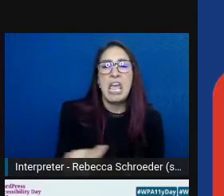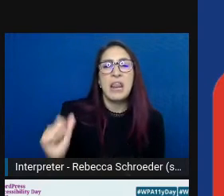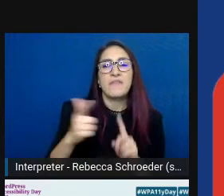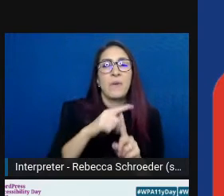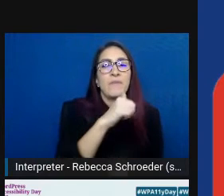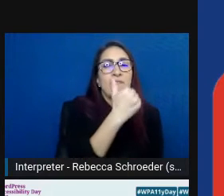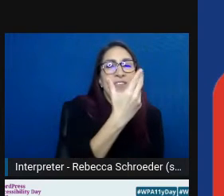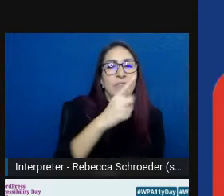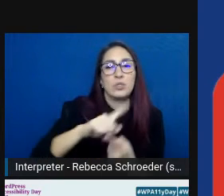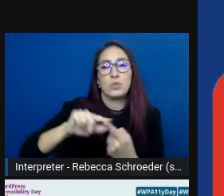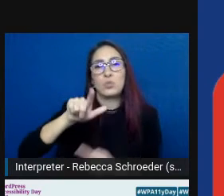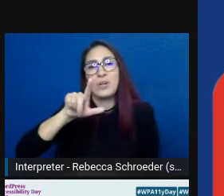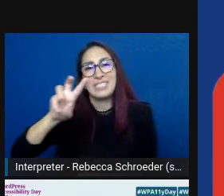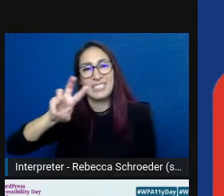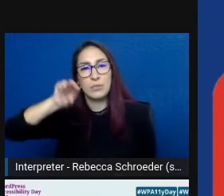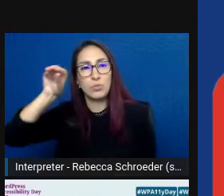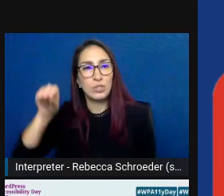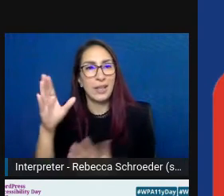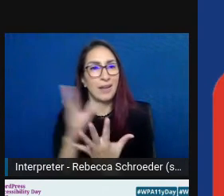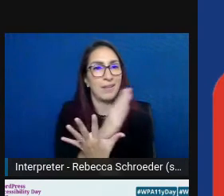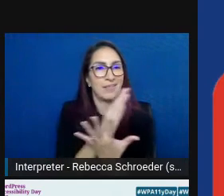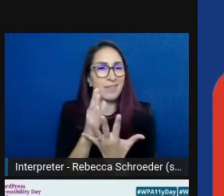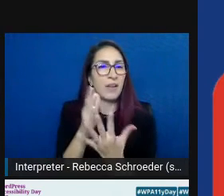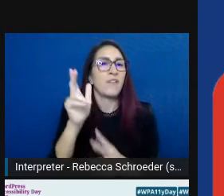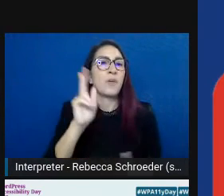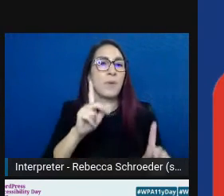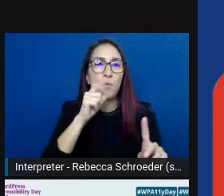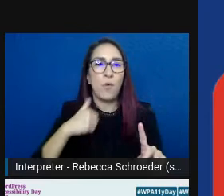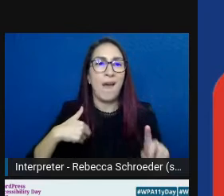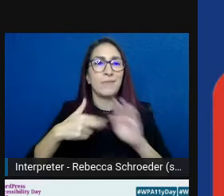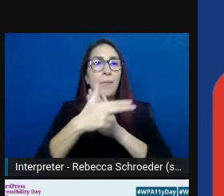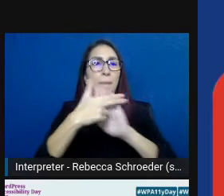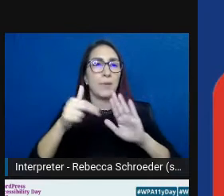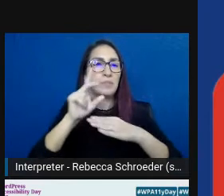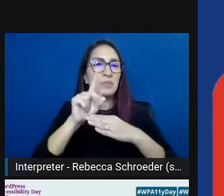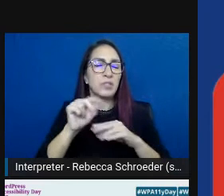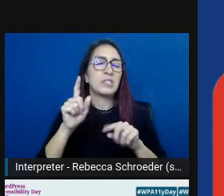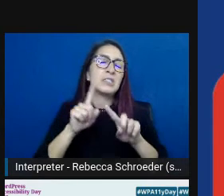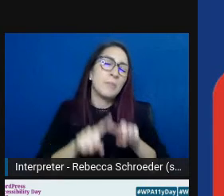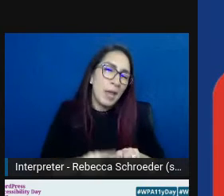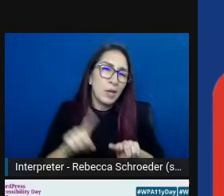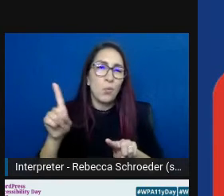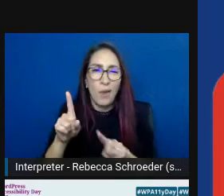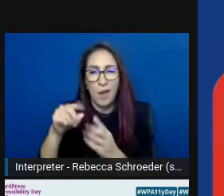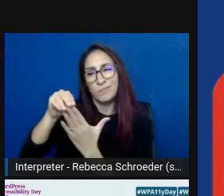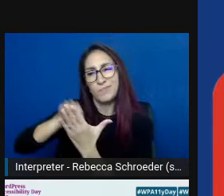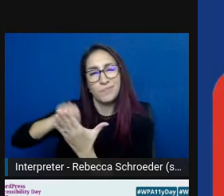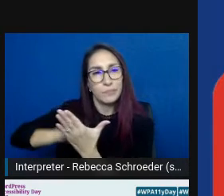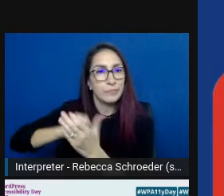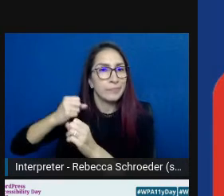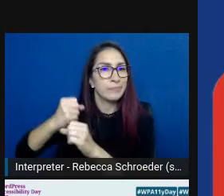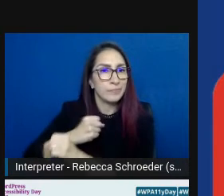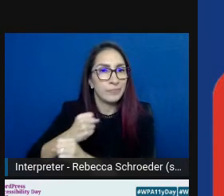that have a disability depending on the data you're looking at. That's a significant difference from 15 to 26.